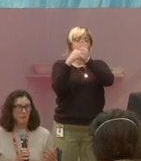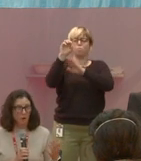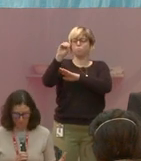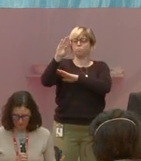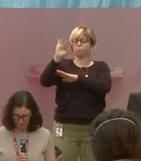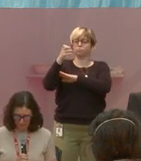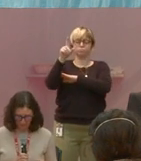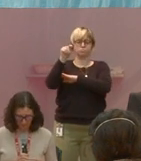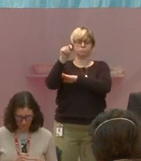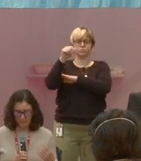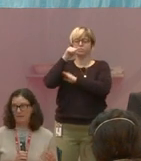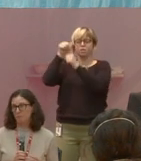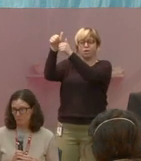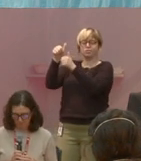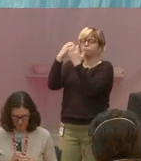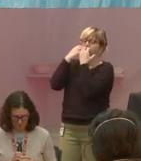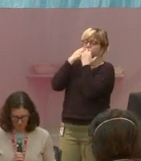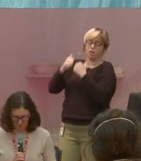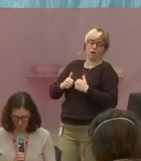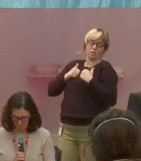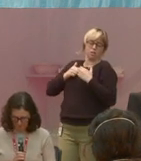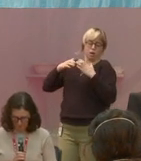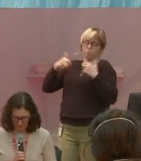to host and care for the lives and the bodies of performers.